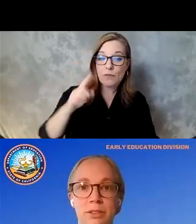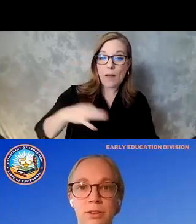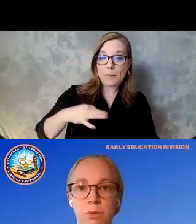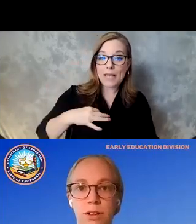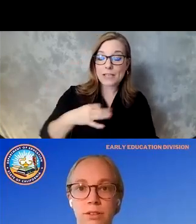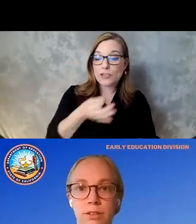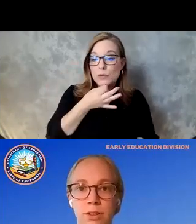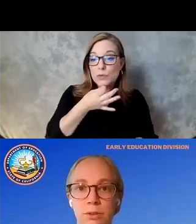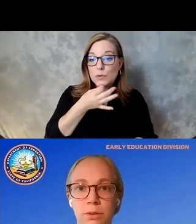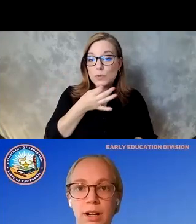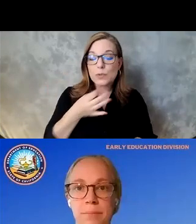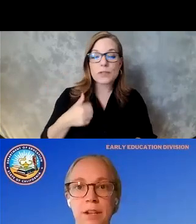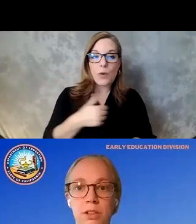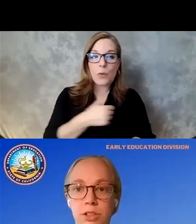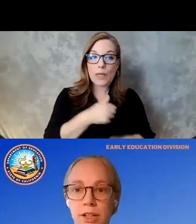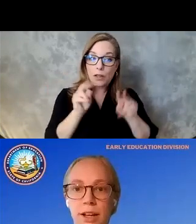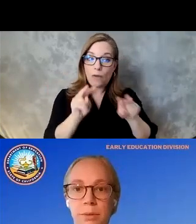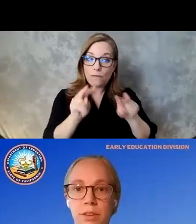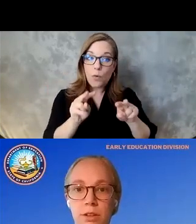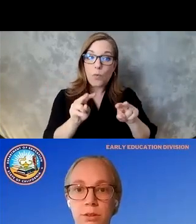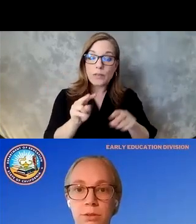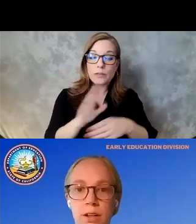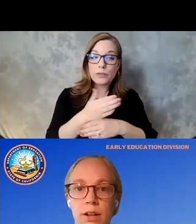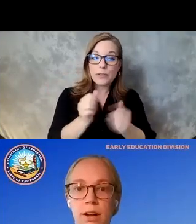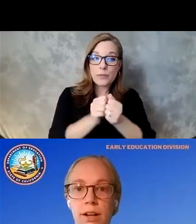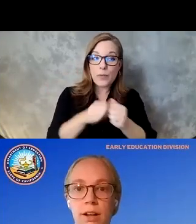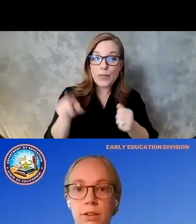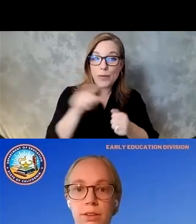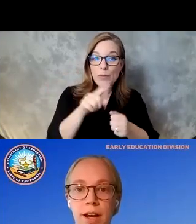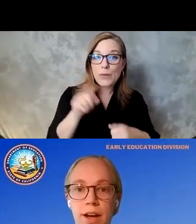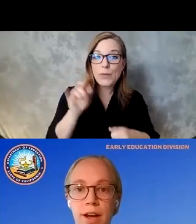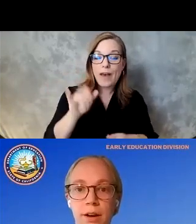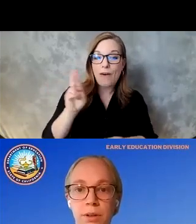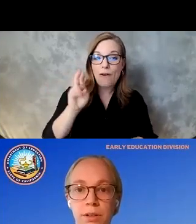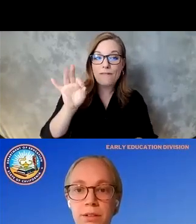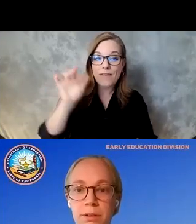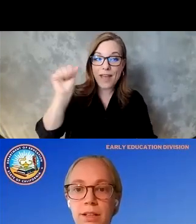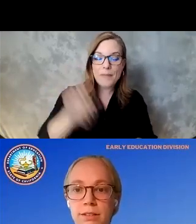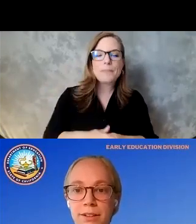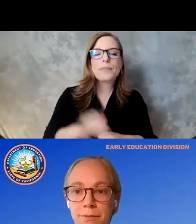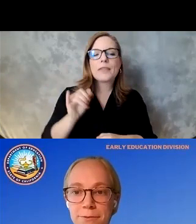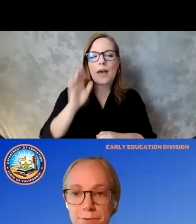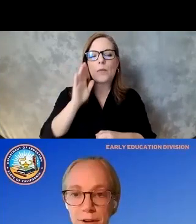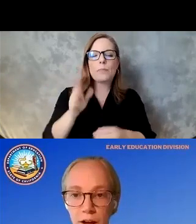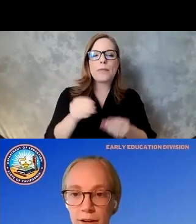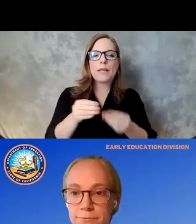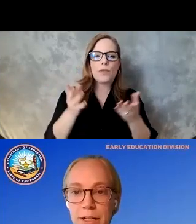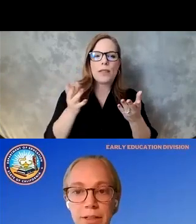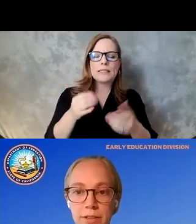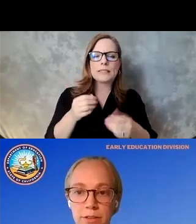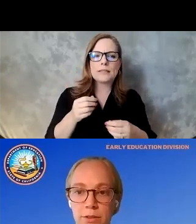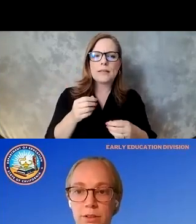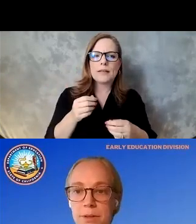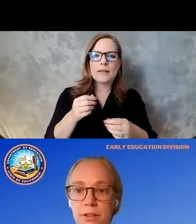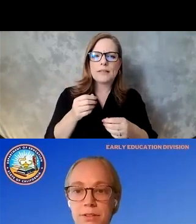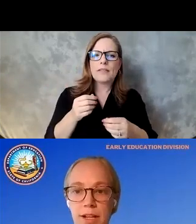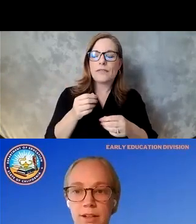look forward to sharing that with you that will be released very soon in a matter of